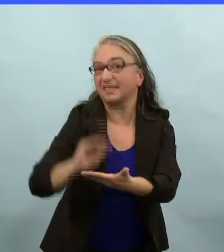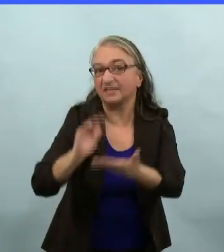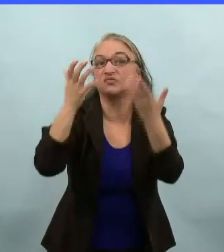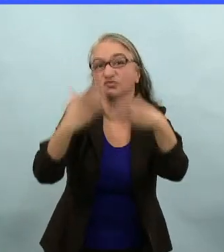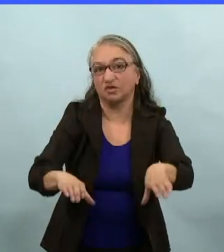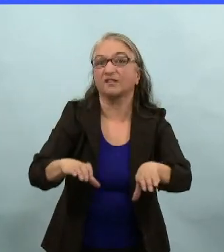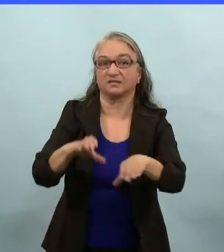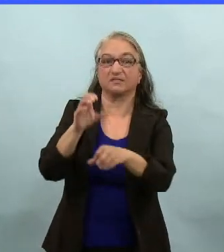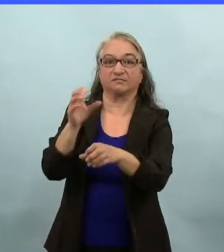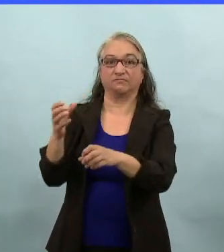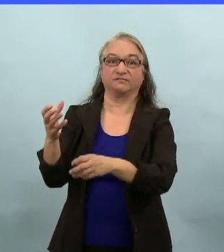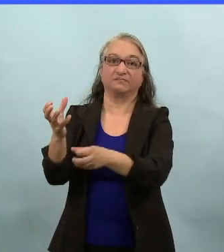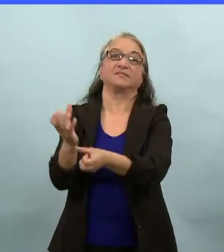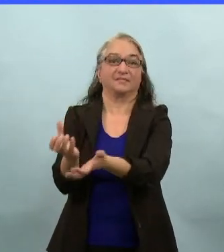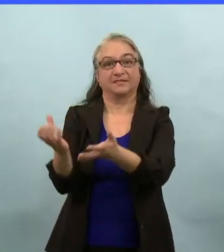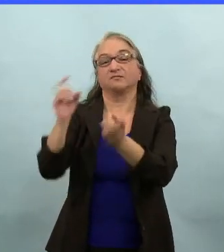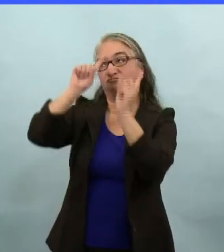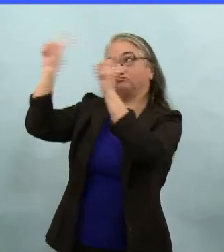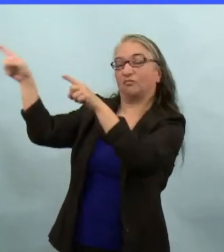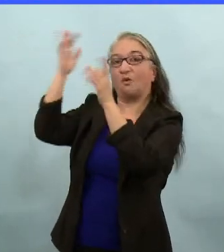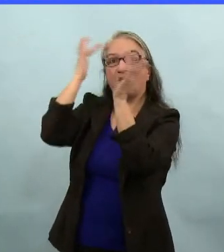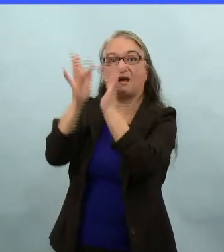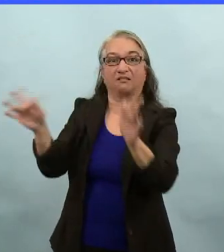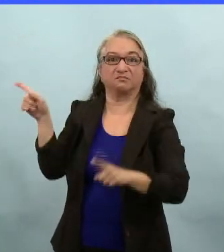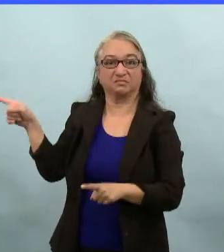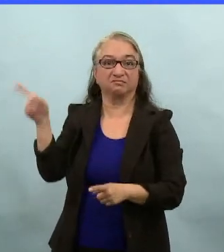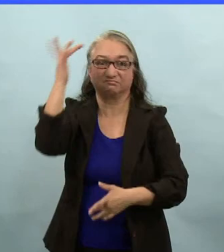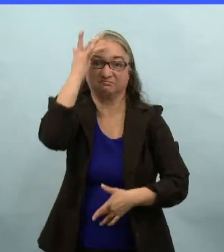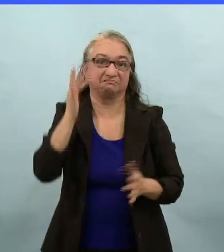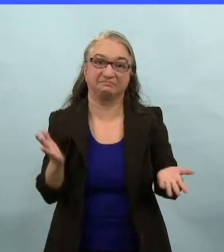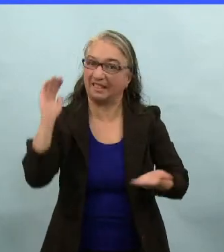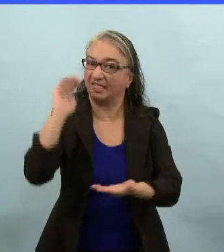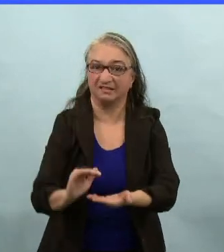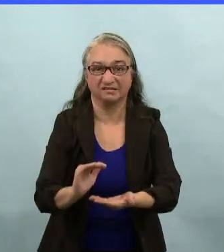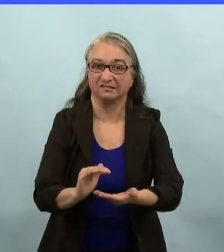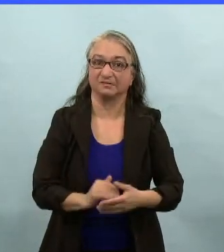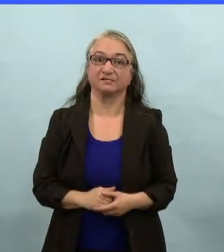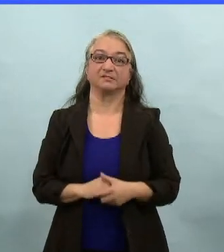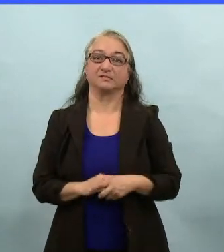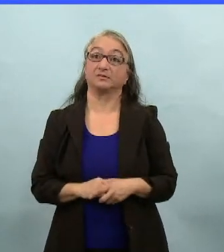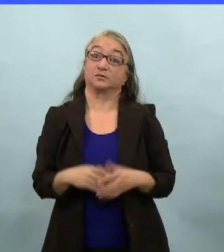consideration as government we're policy makers and we have to take advice from from everyone